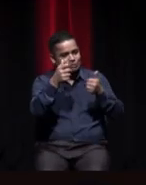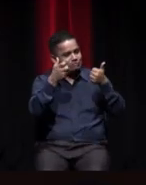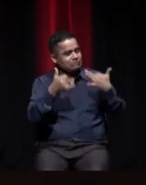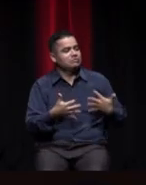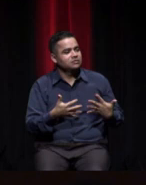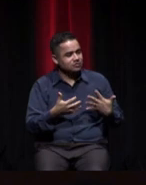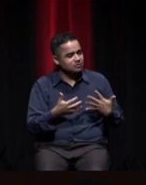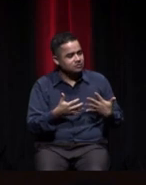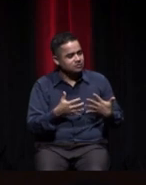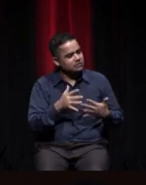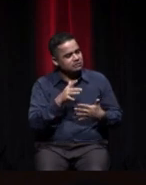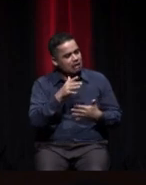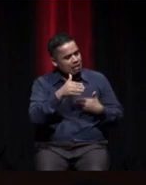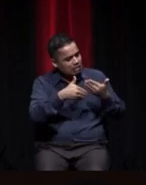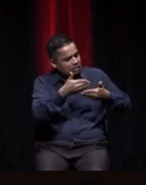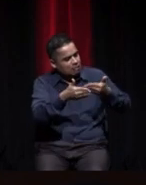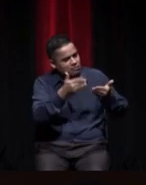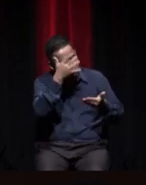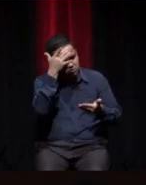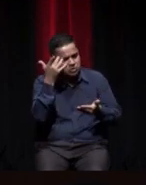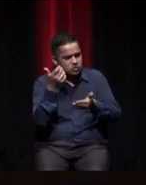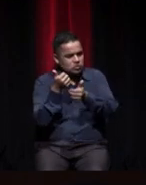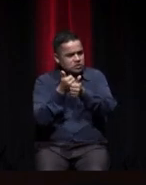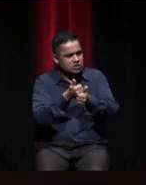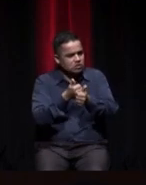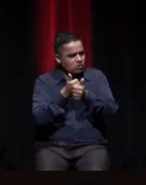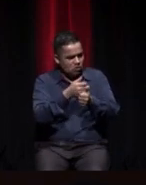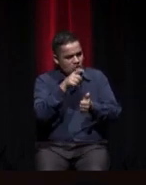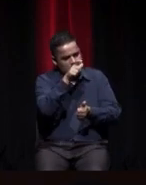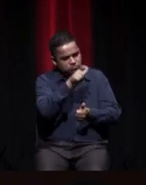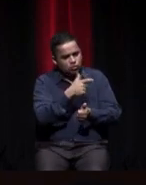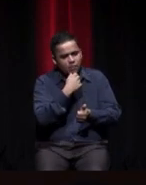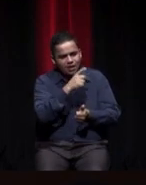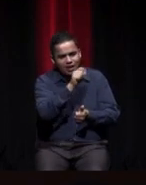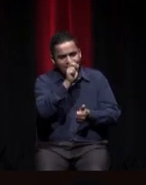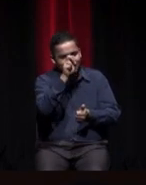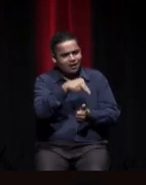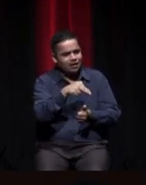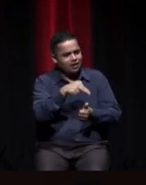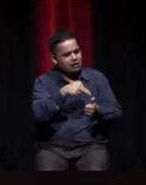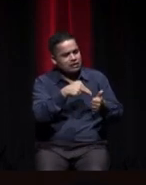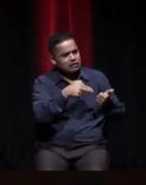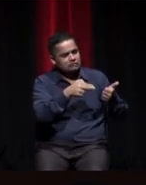other followers of Lacan specified